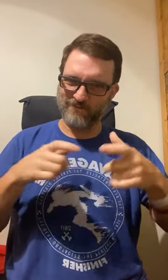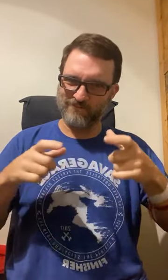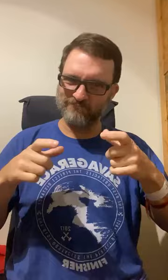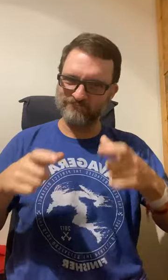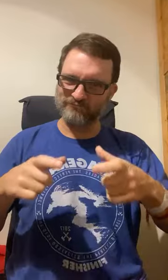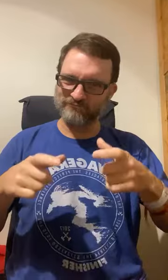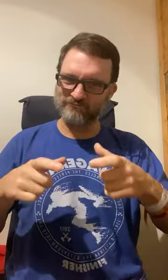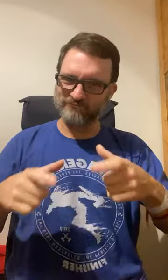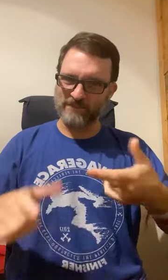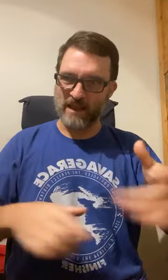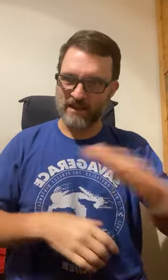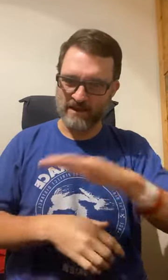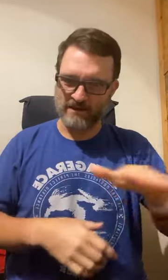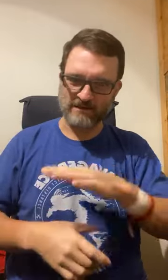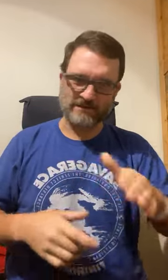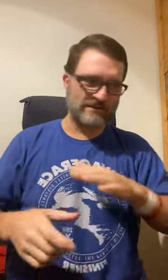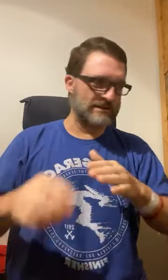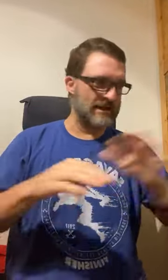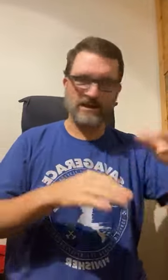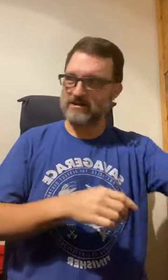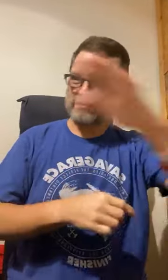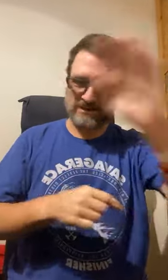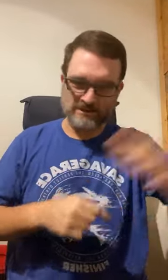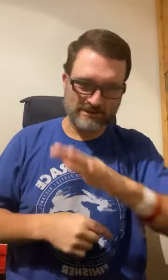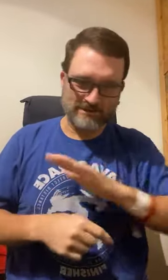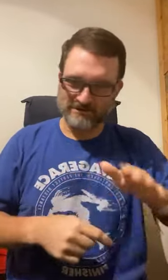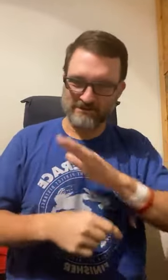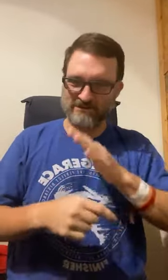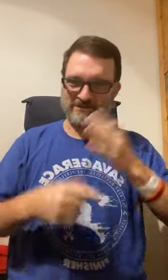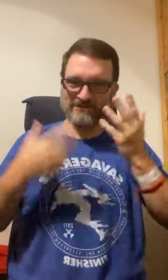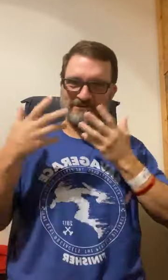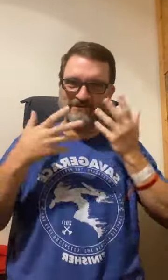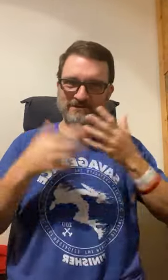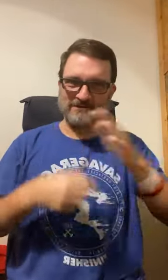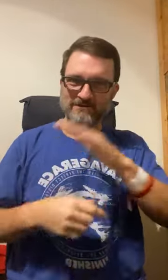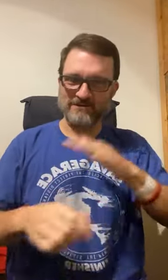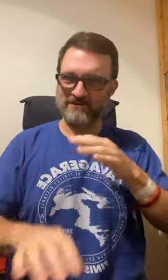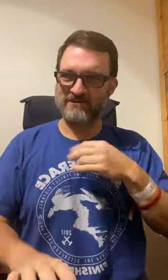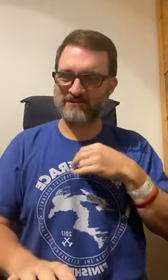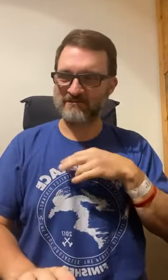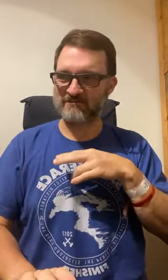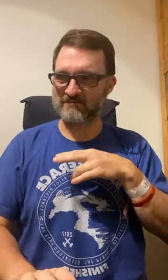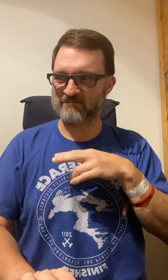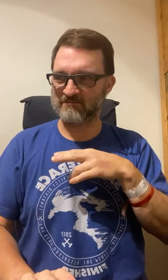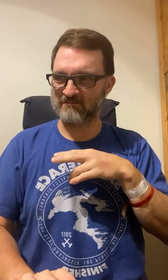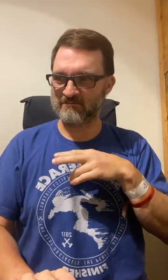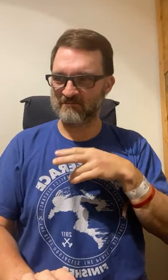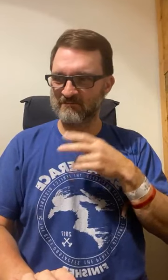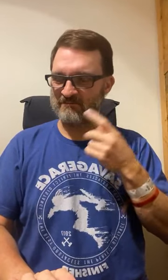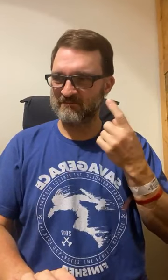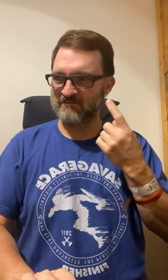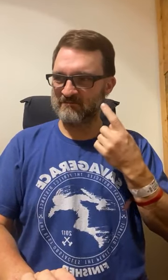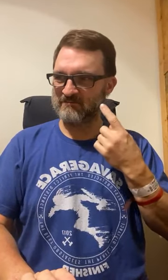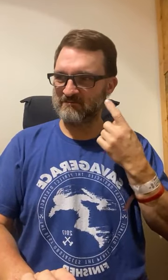Wondering whats up with all that blood in the small bowl. The nurse was frantically cleaning it up and embarrassed about it.